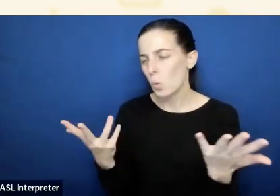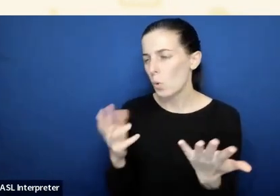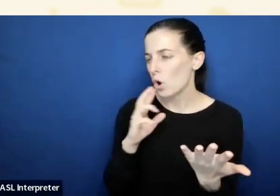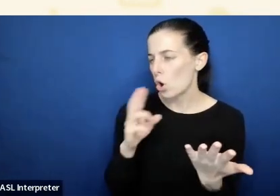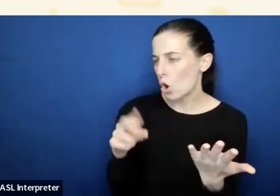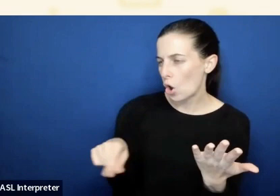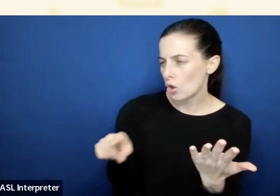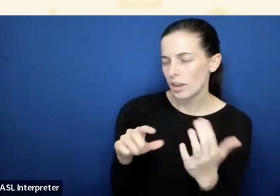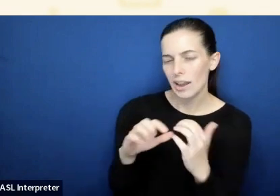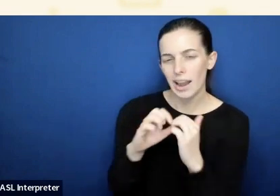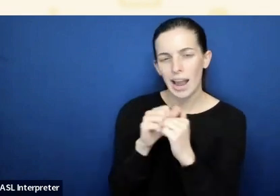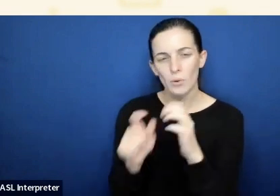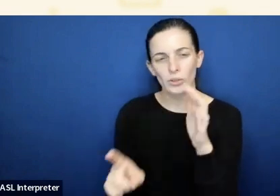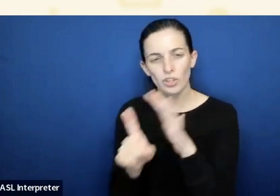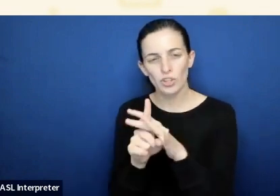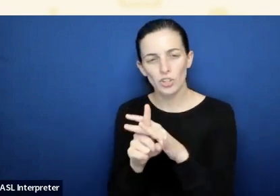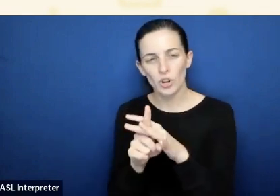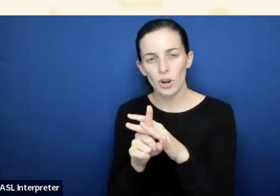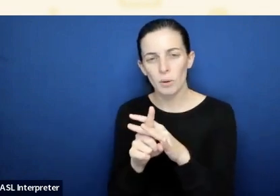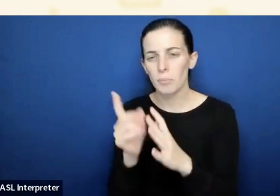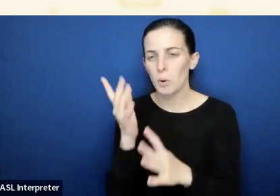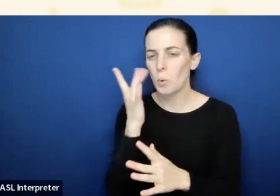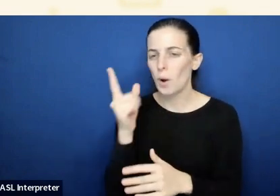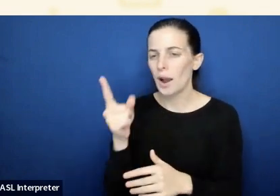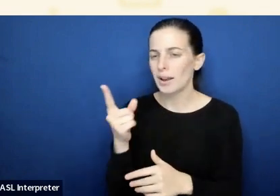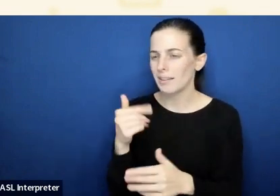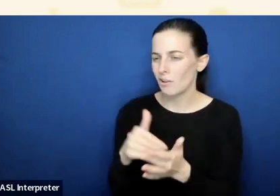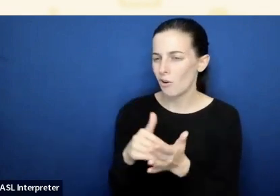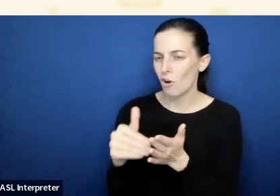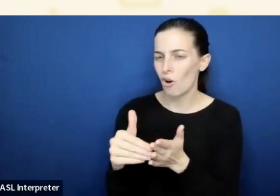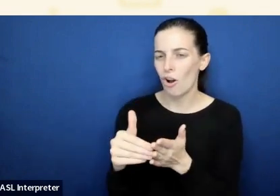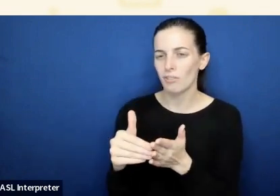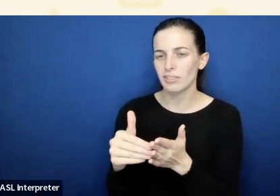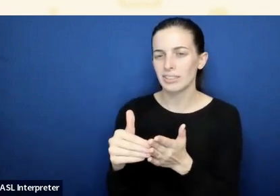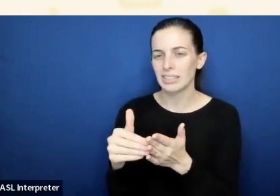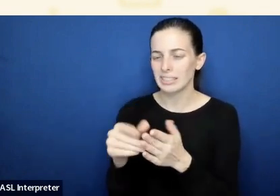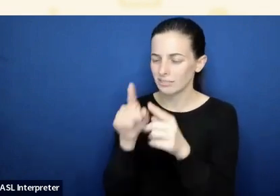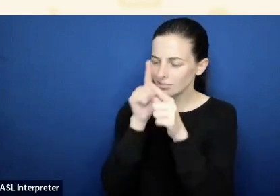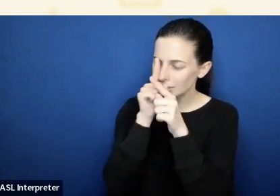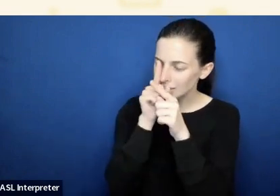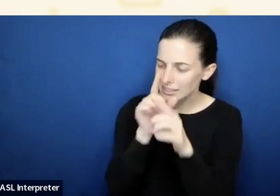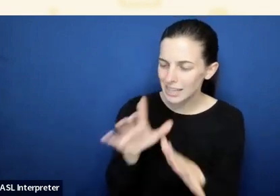And why are they often clogged in silence and invisibility?